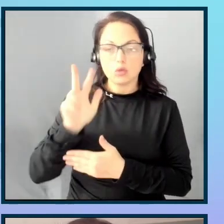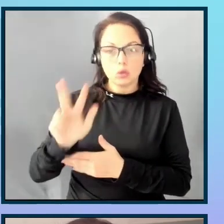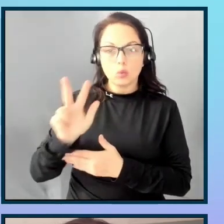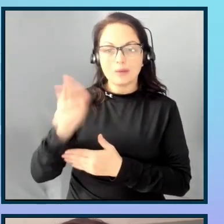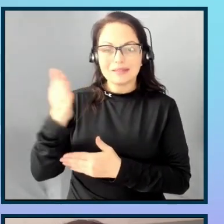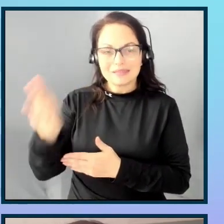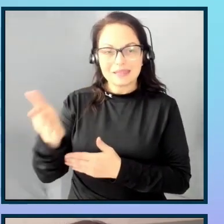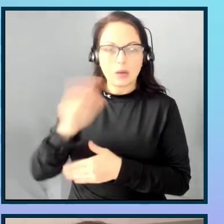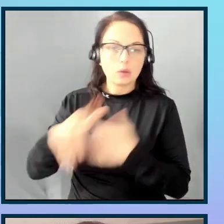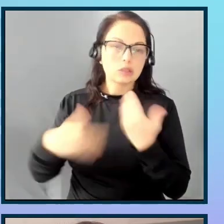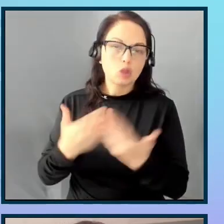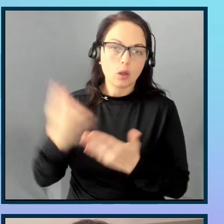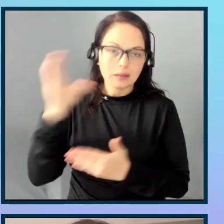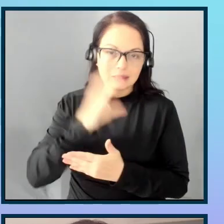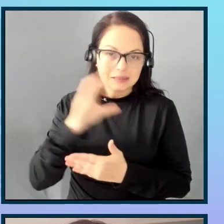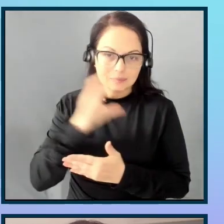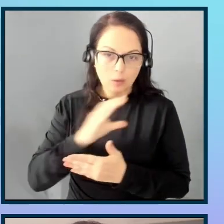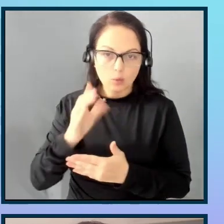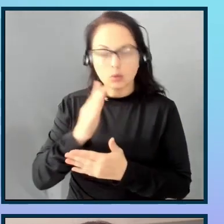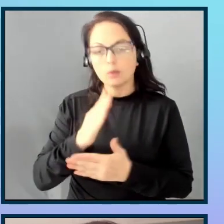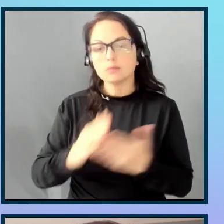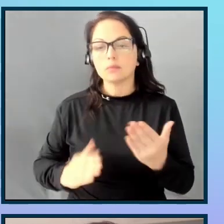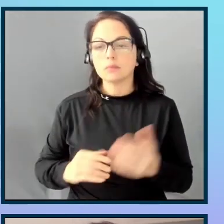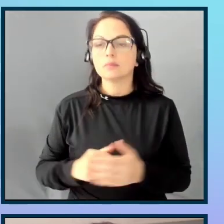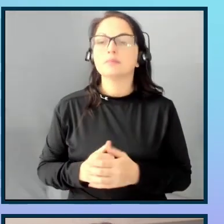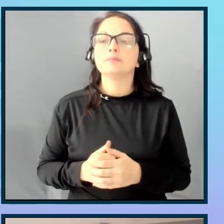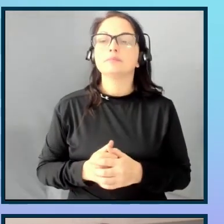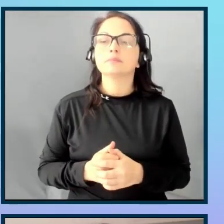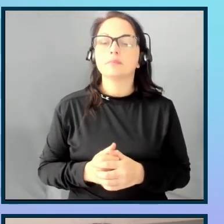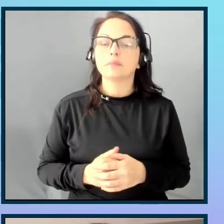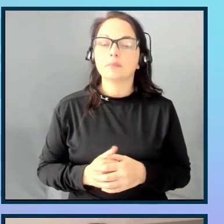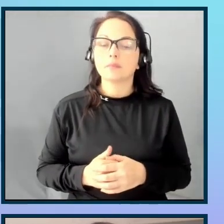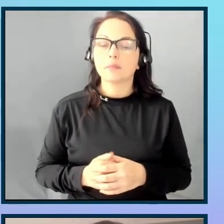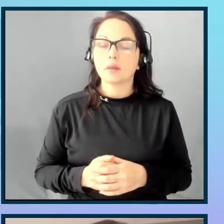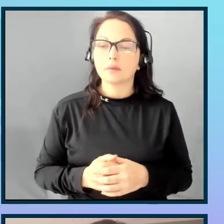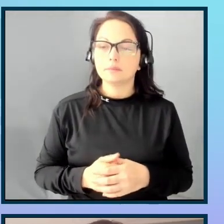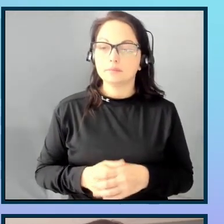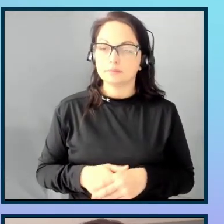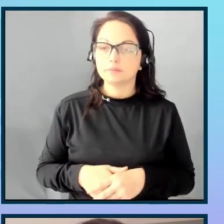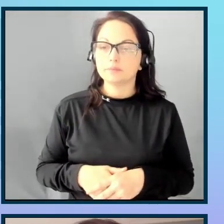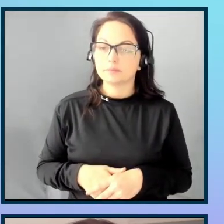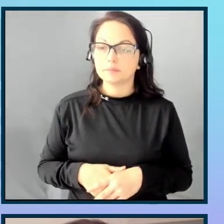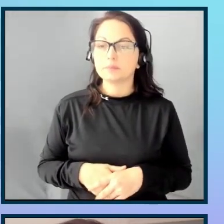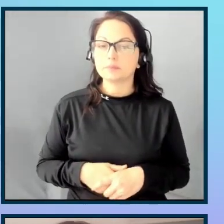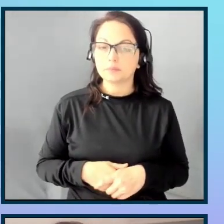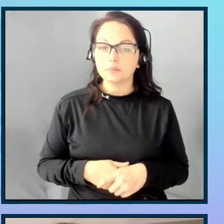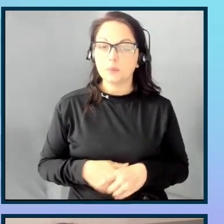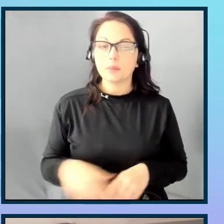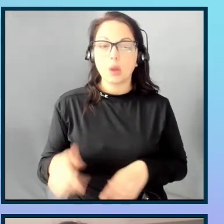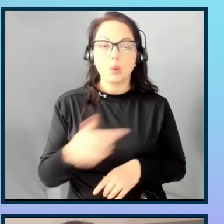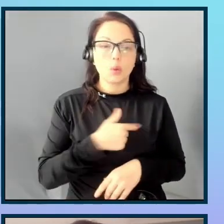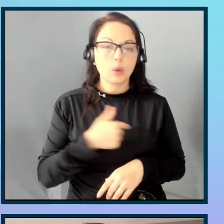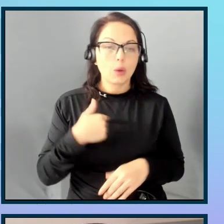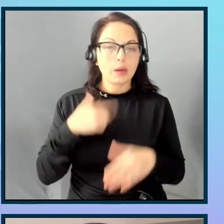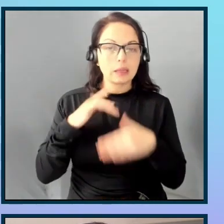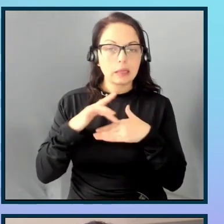Just to give you an indication of how far along we are. We are in the early stages still,